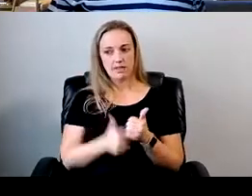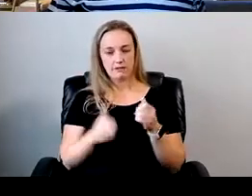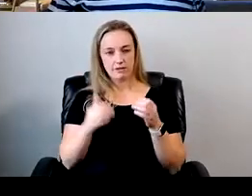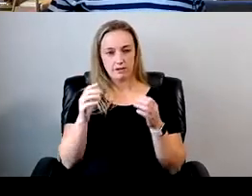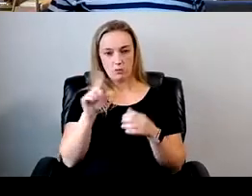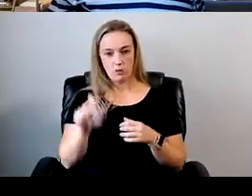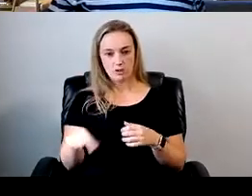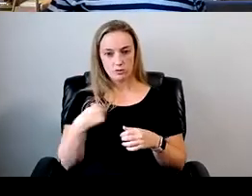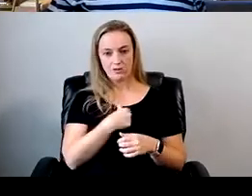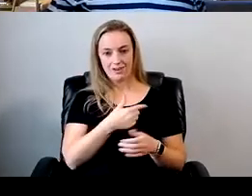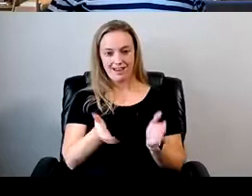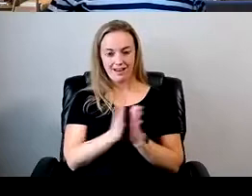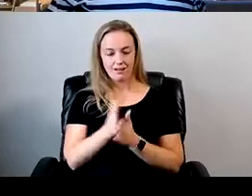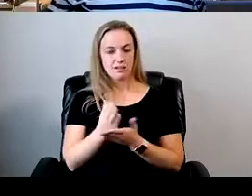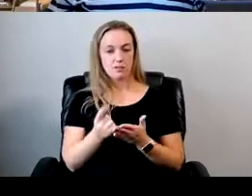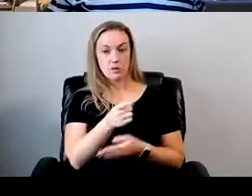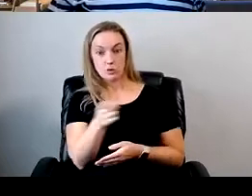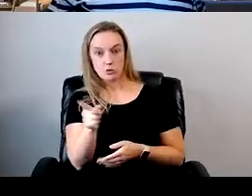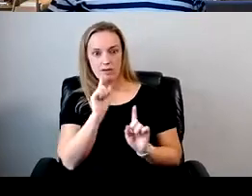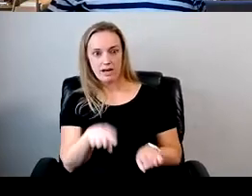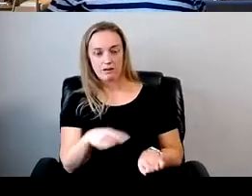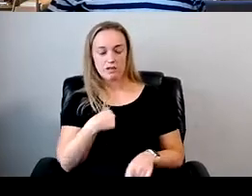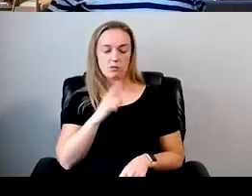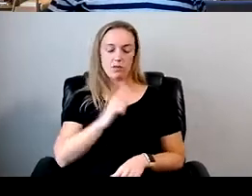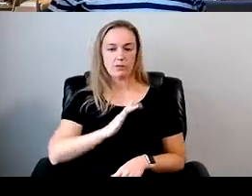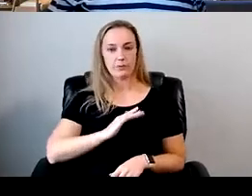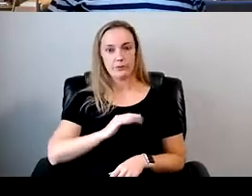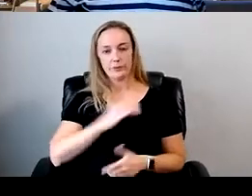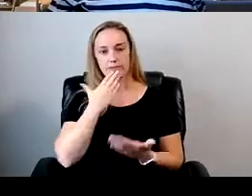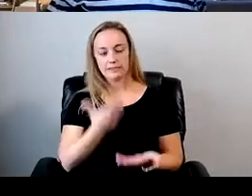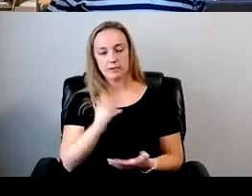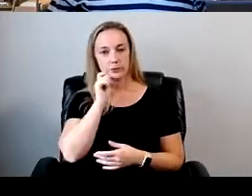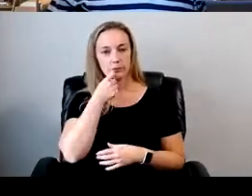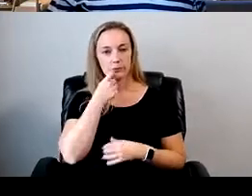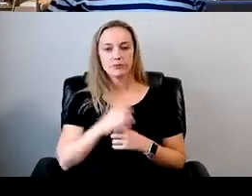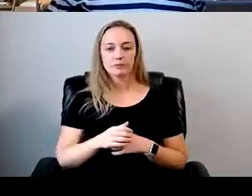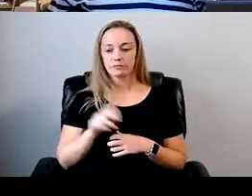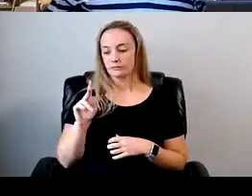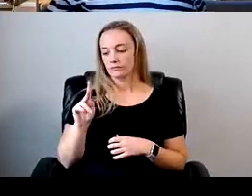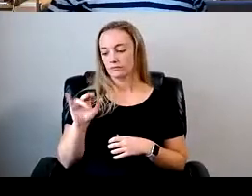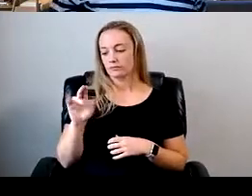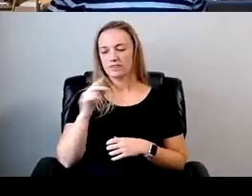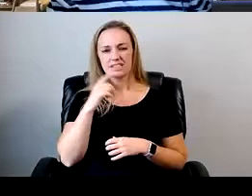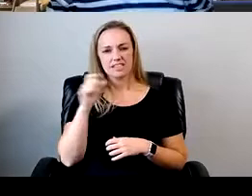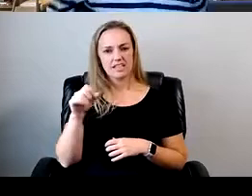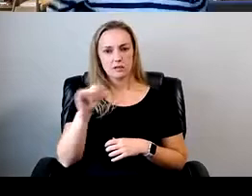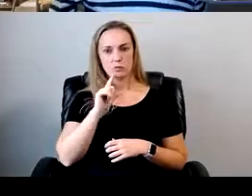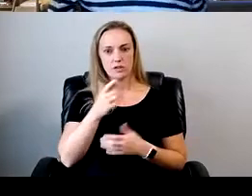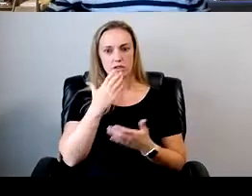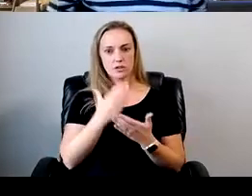is being addressed by one of you all which I really appreciate. That's really cool. Yeah, there's some really good stuff in there. And someone mentioned Karen Harvey,